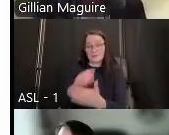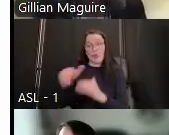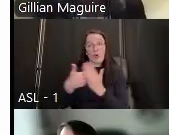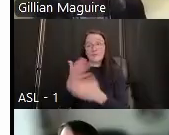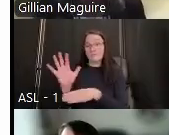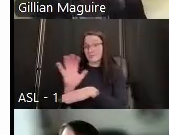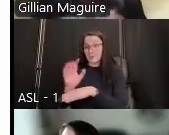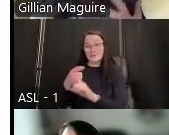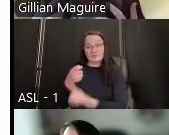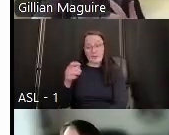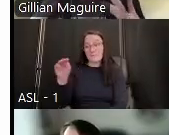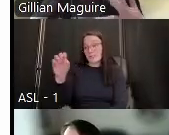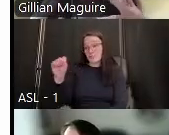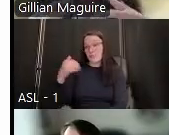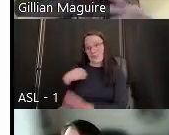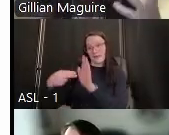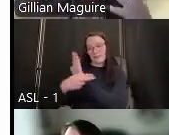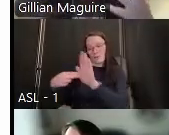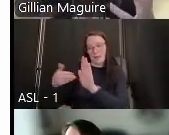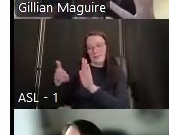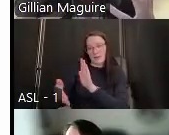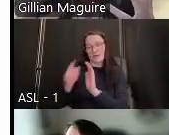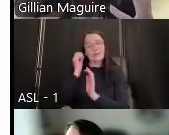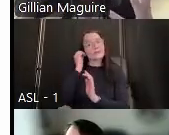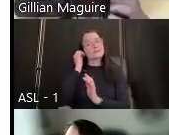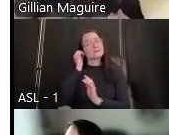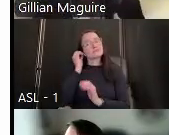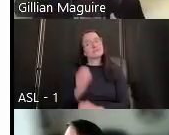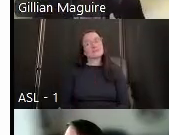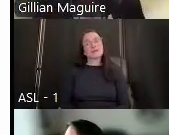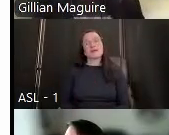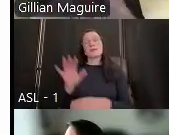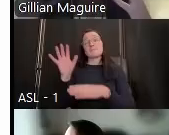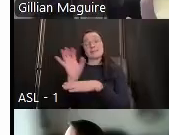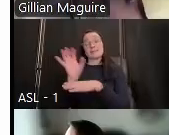to see that. But the stories that are relayed in those videos and there's several trainings